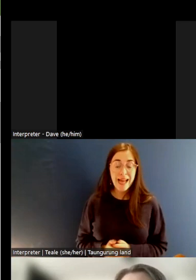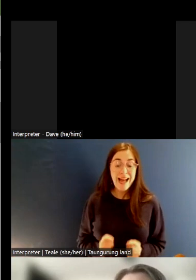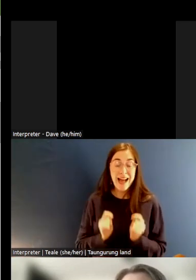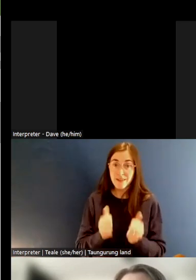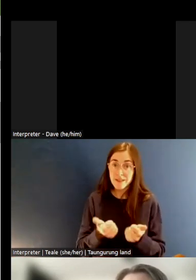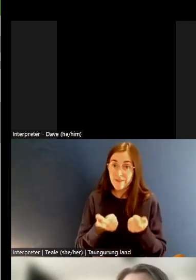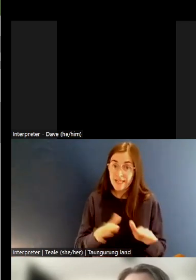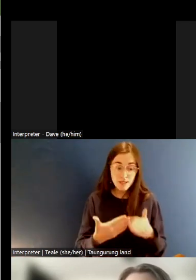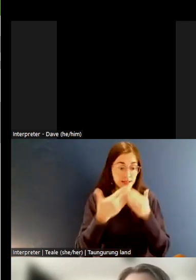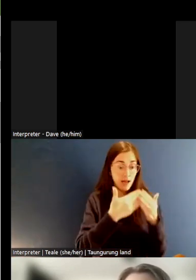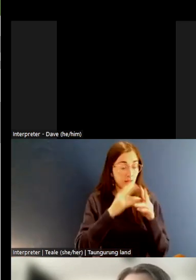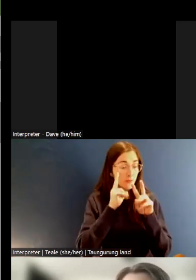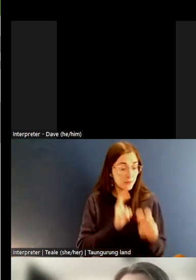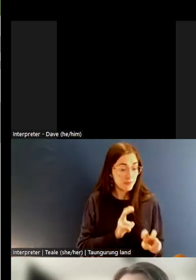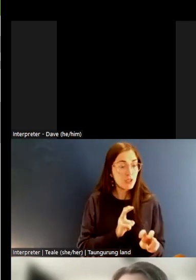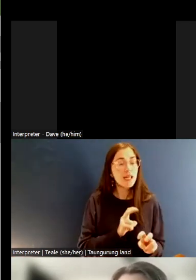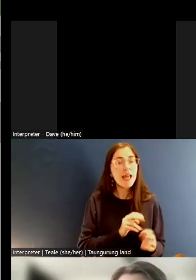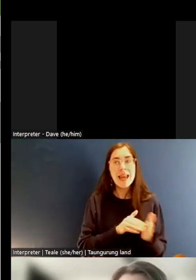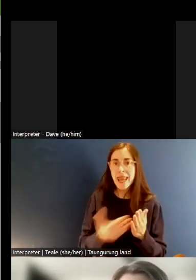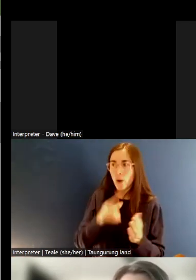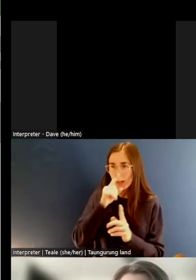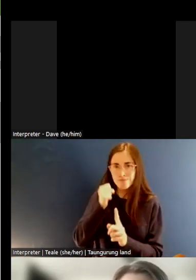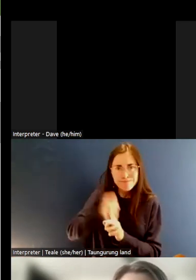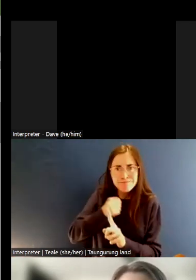been able to advocate for increased access to testing here.